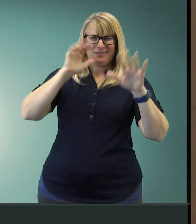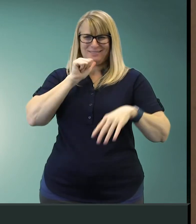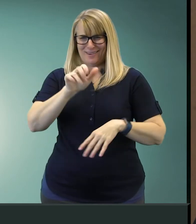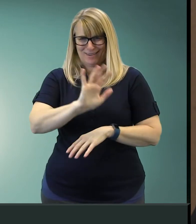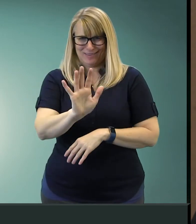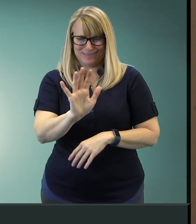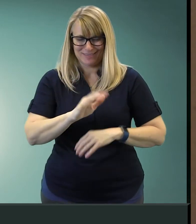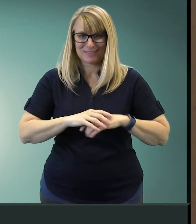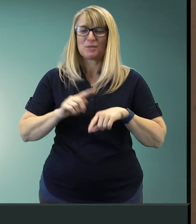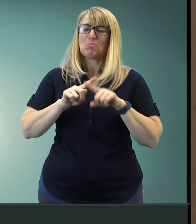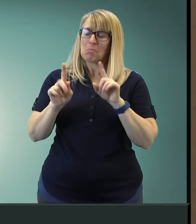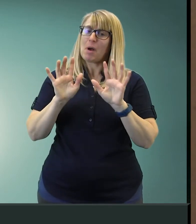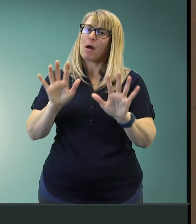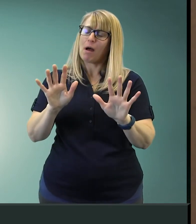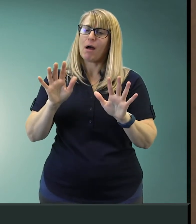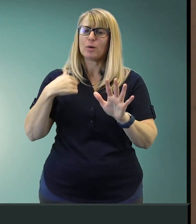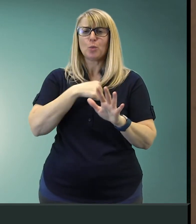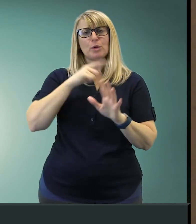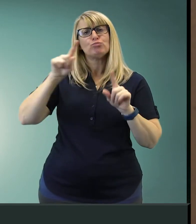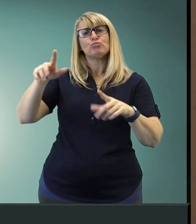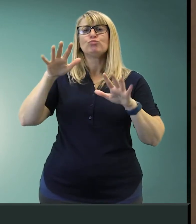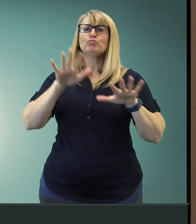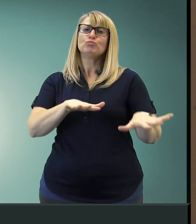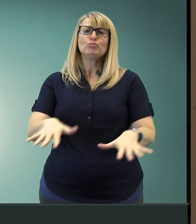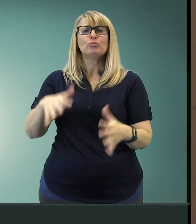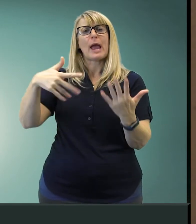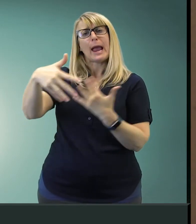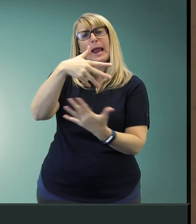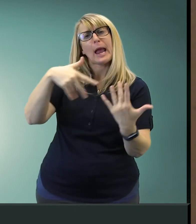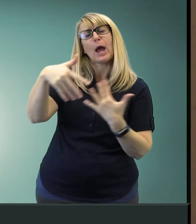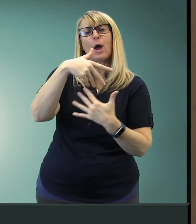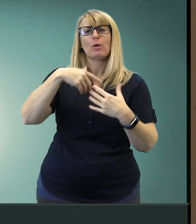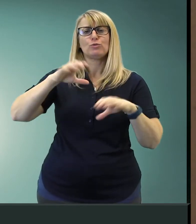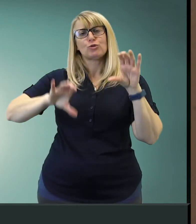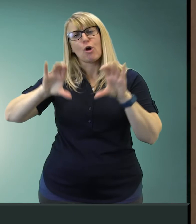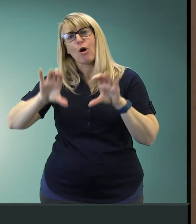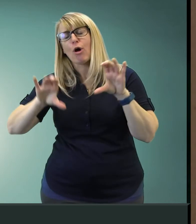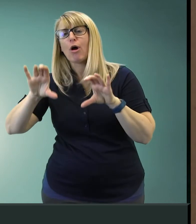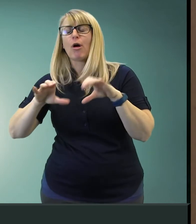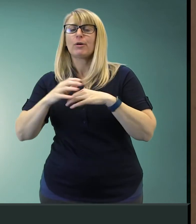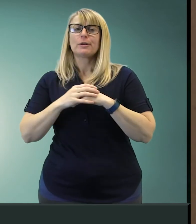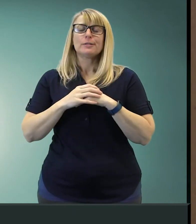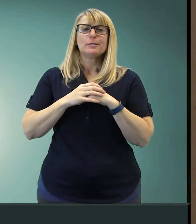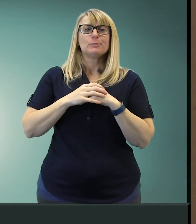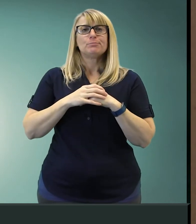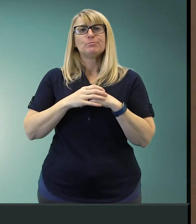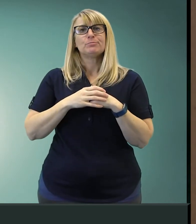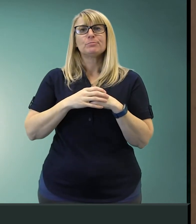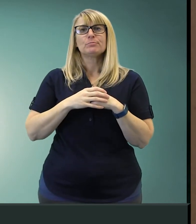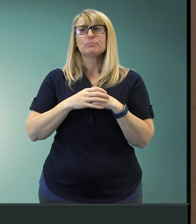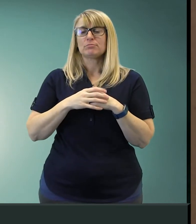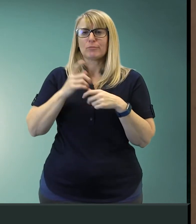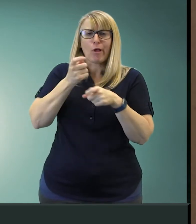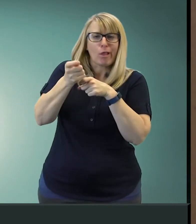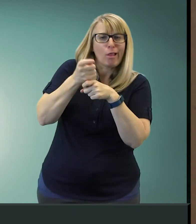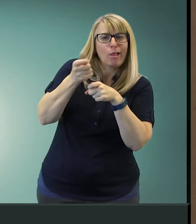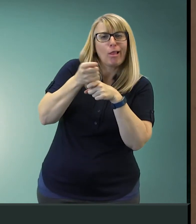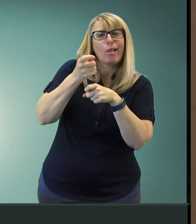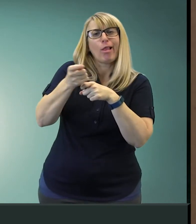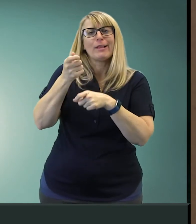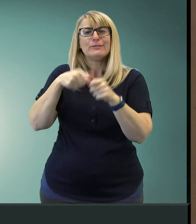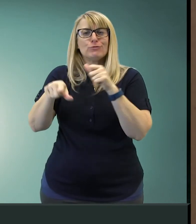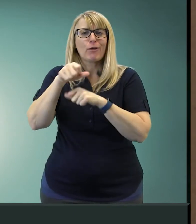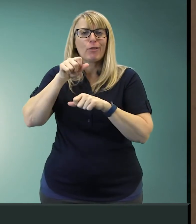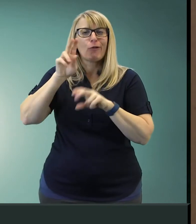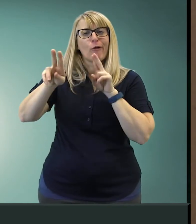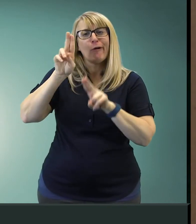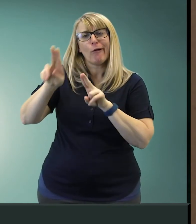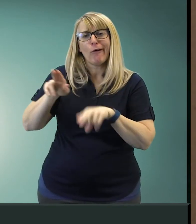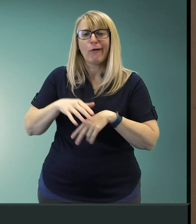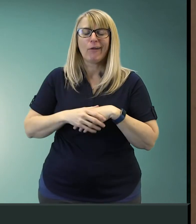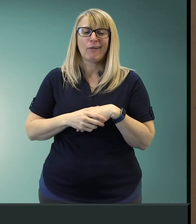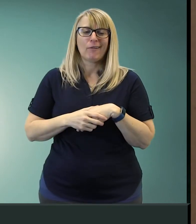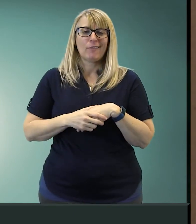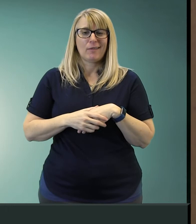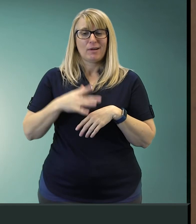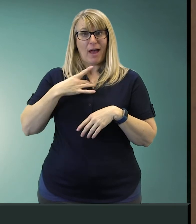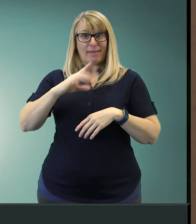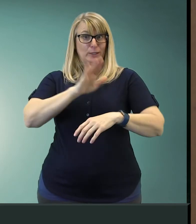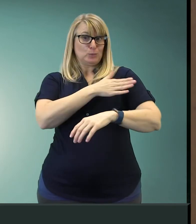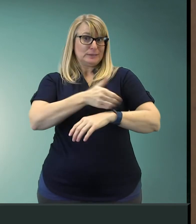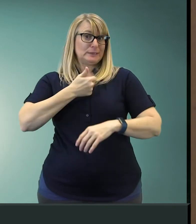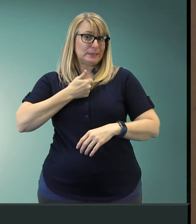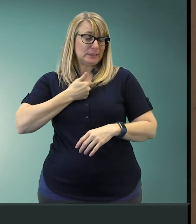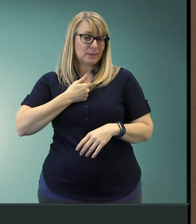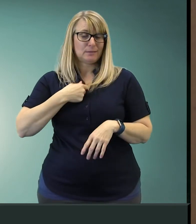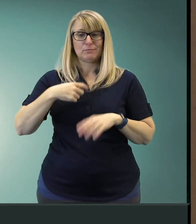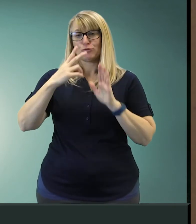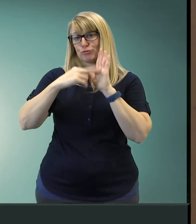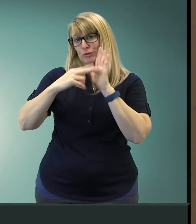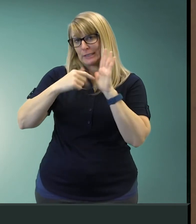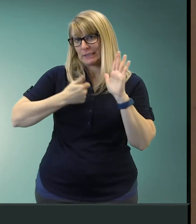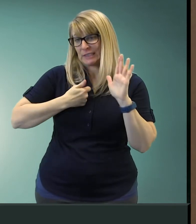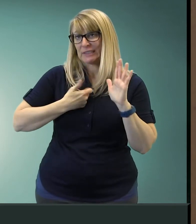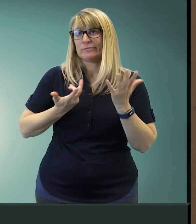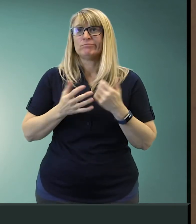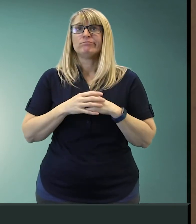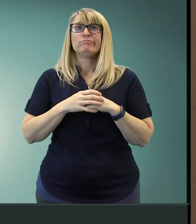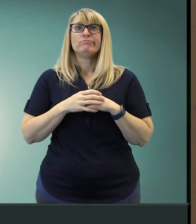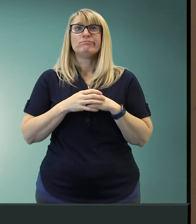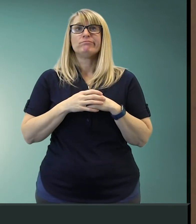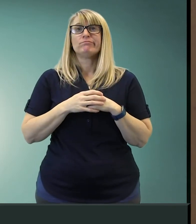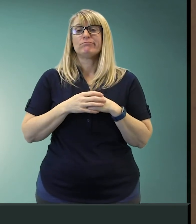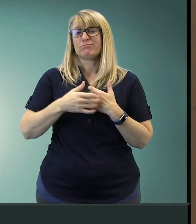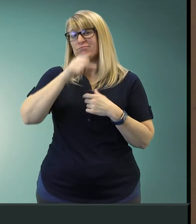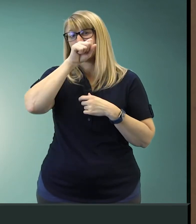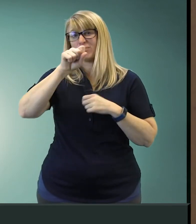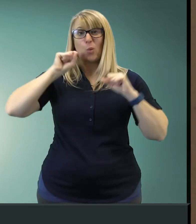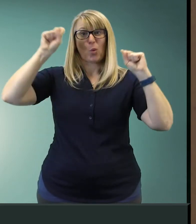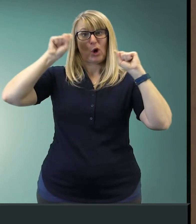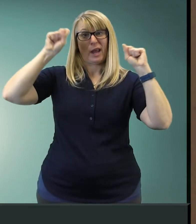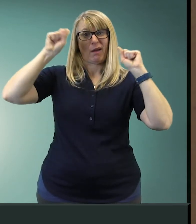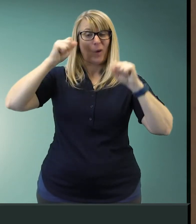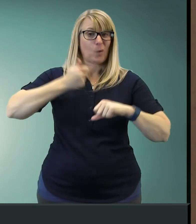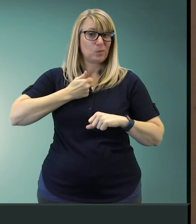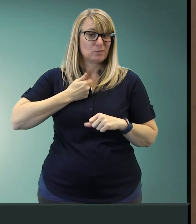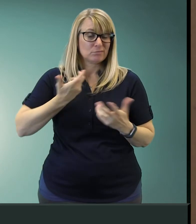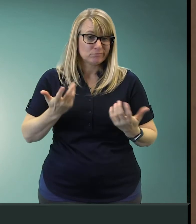but we'll just go, and just hang out, and talk, and make jokes. I like to sing. I like to read, and I love working out.